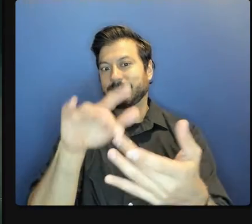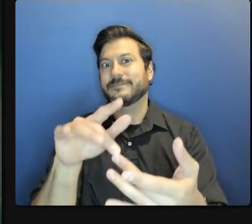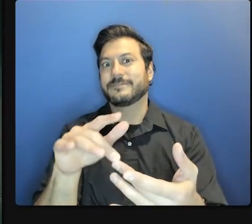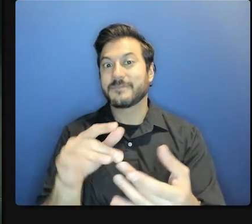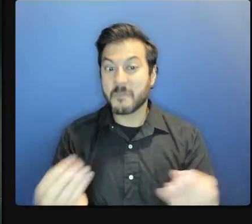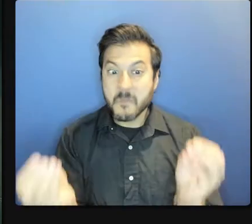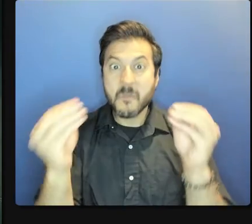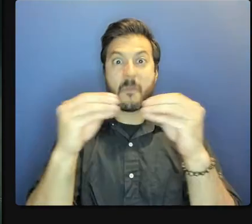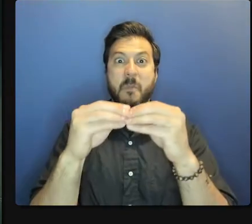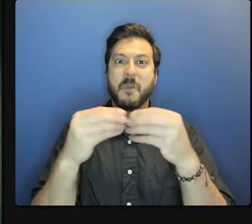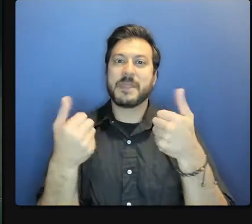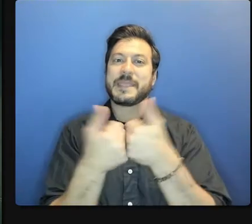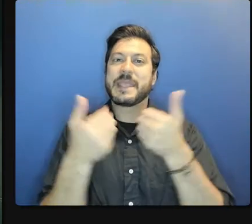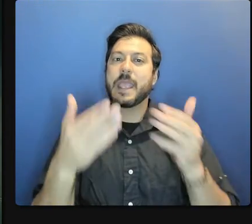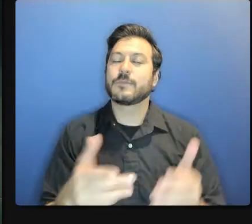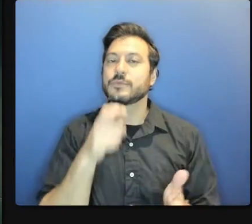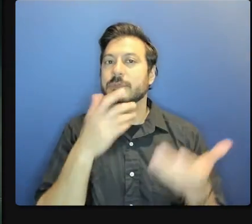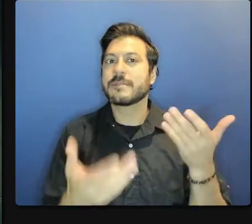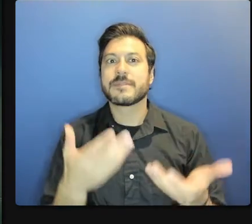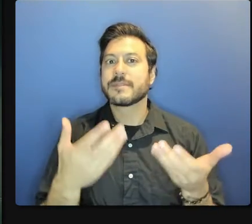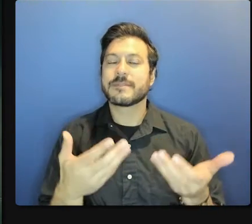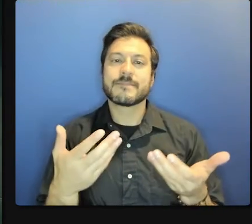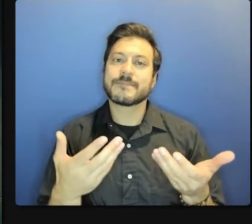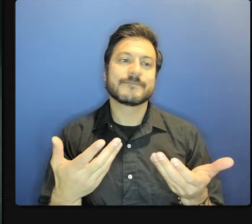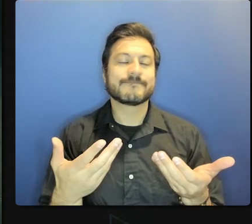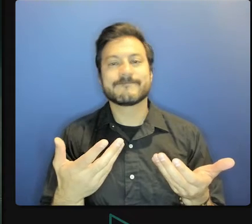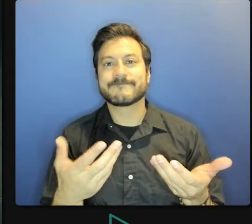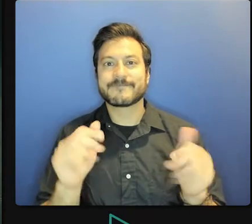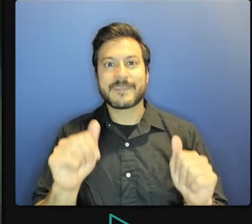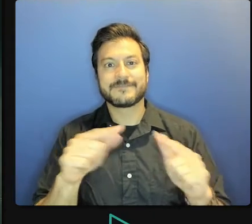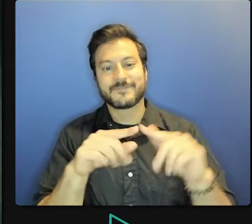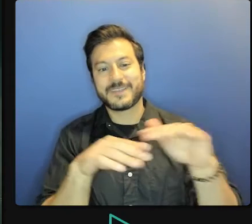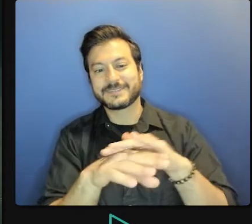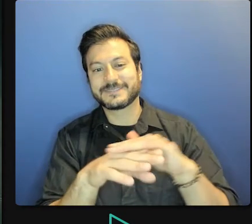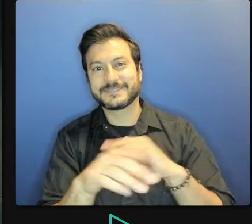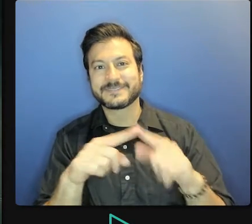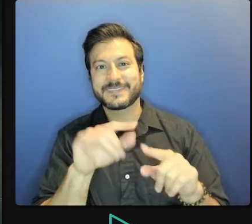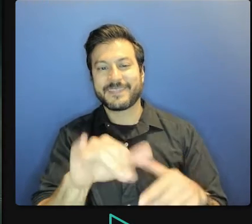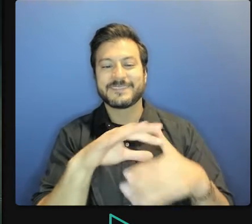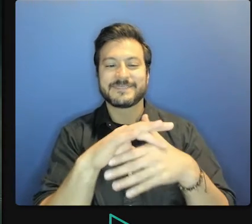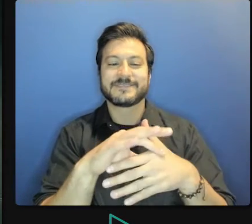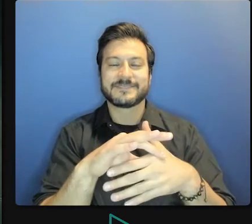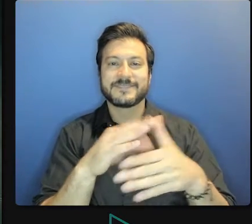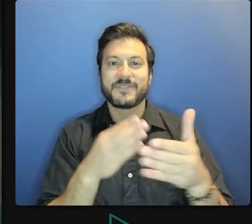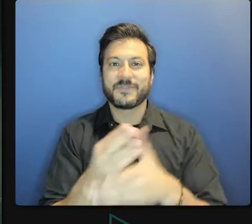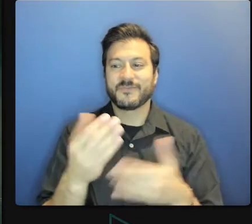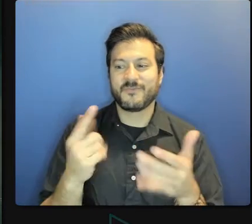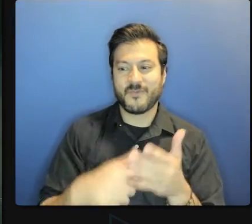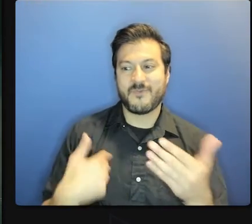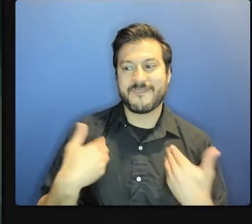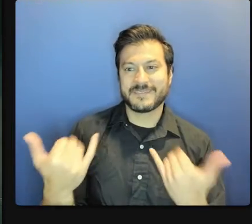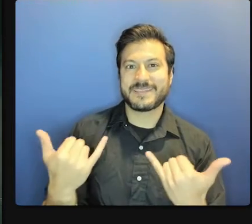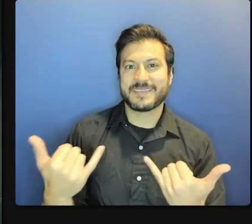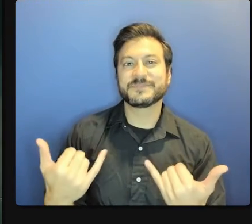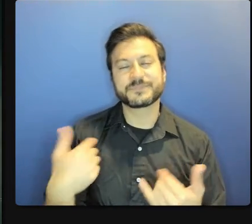even more gamers who may not be able to have access to that content through the existing channels today.